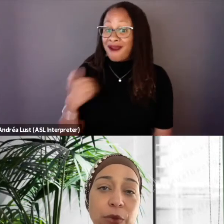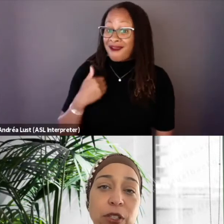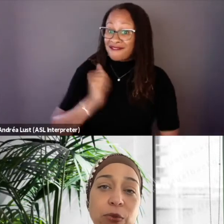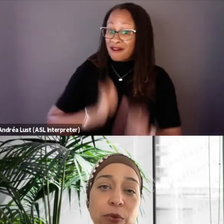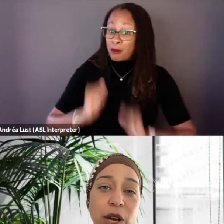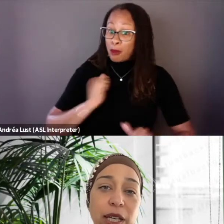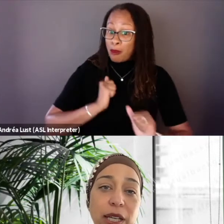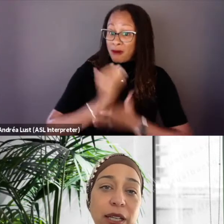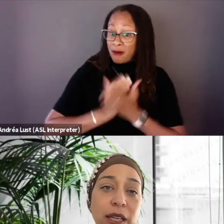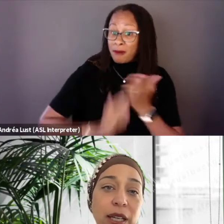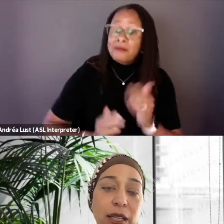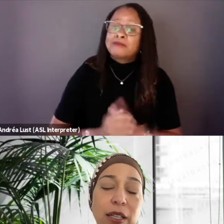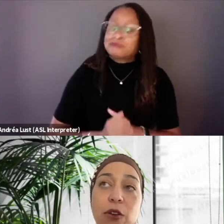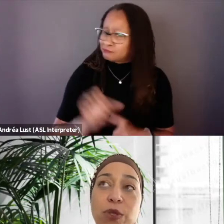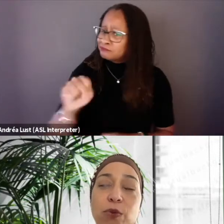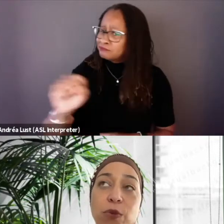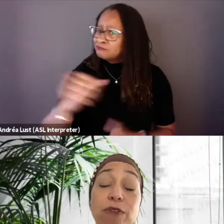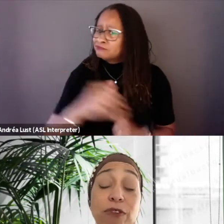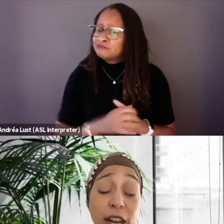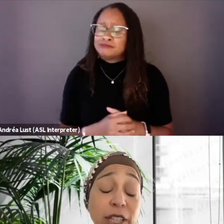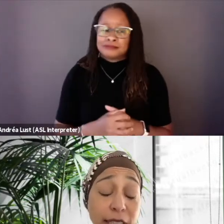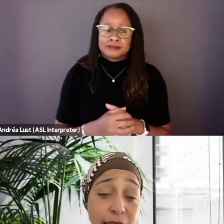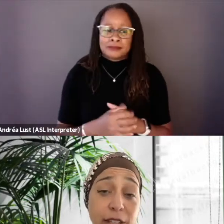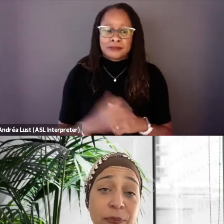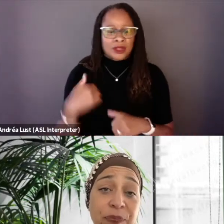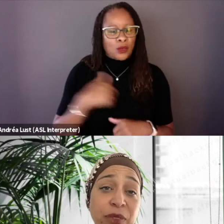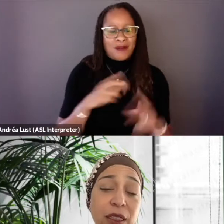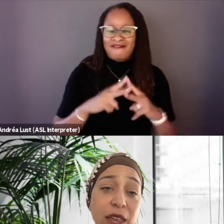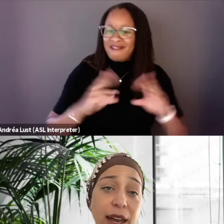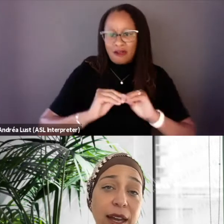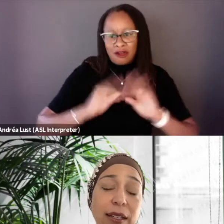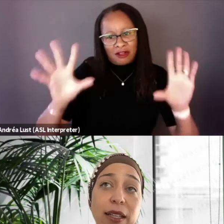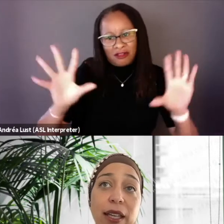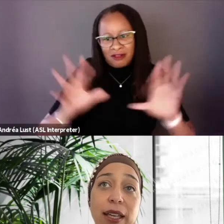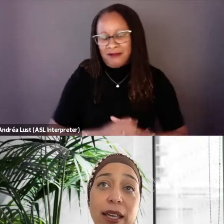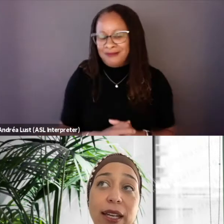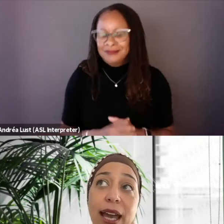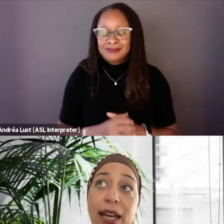We were very clear that it had to engage audiences